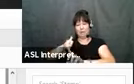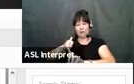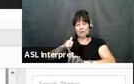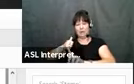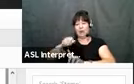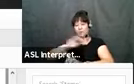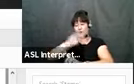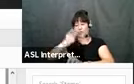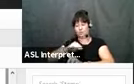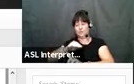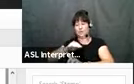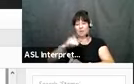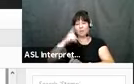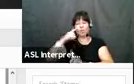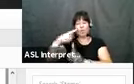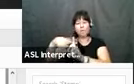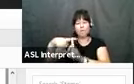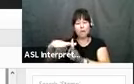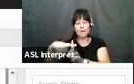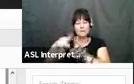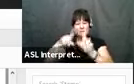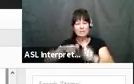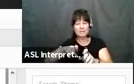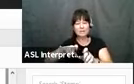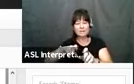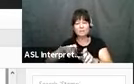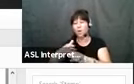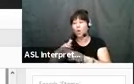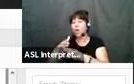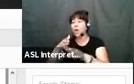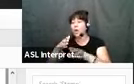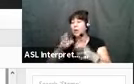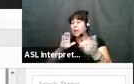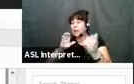tests that are positive over the total number of tests performed.